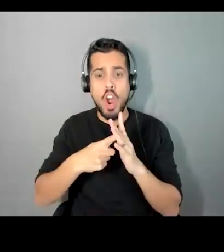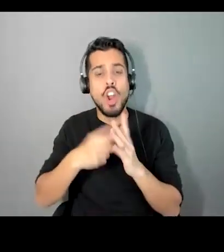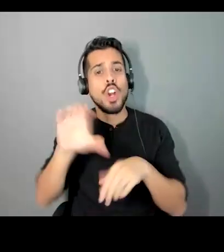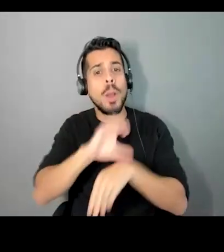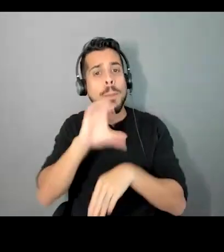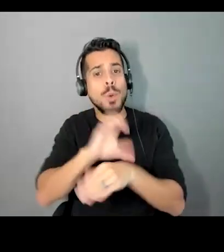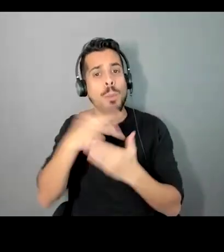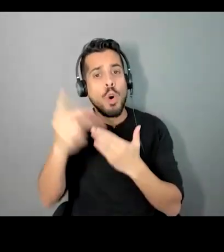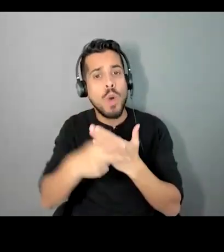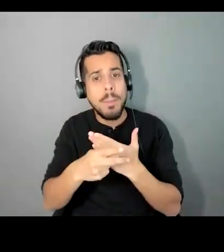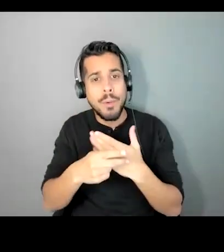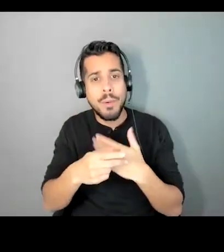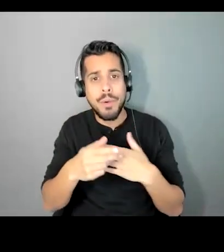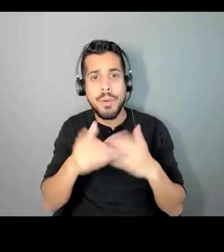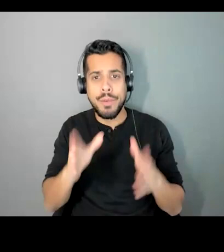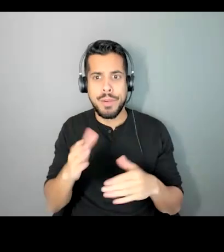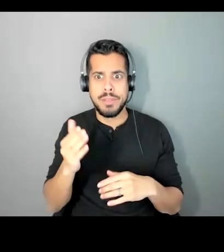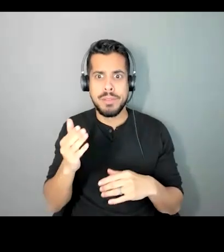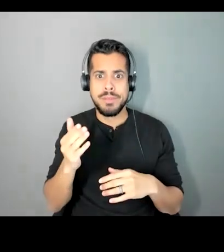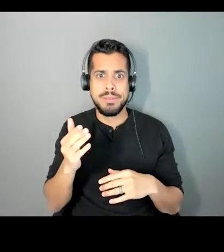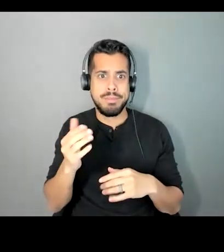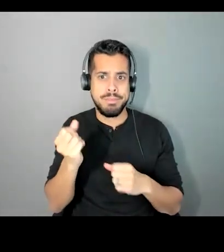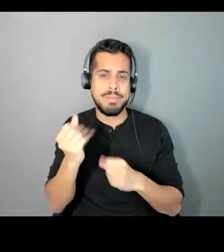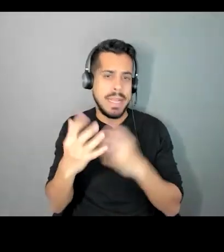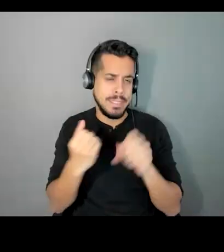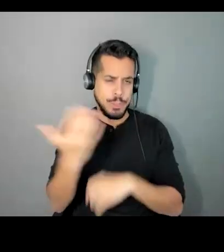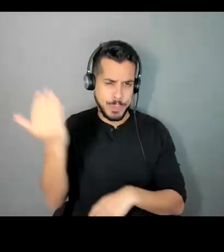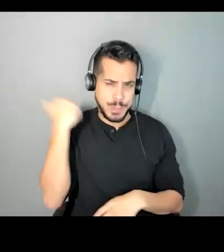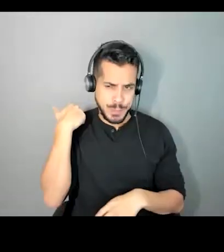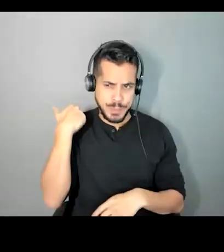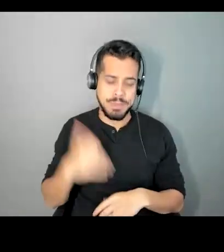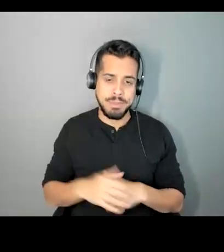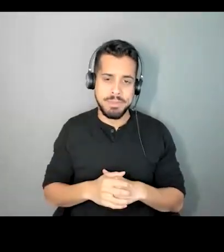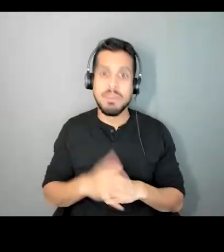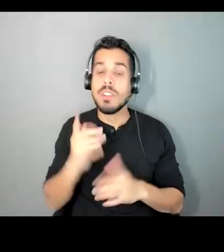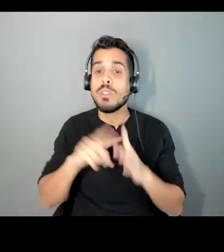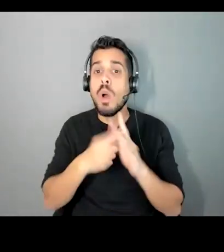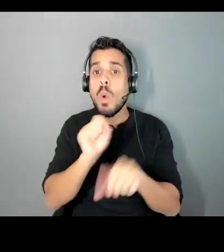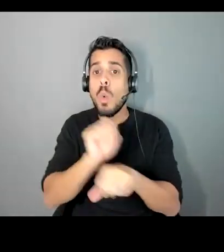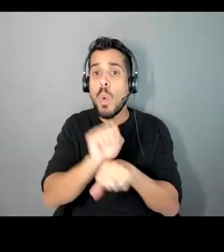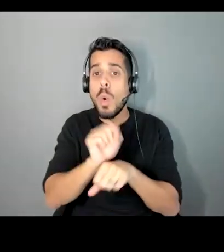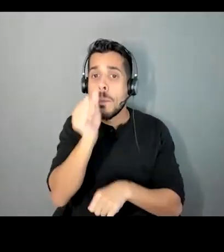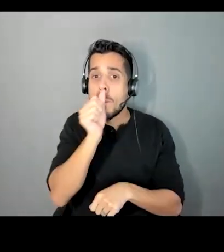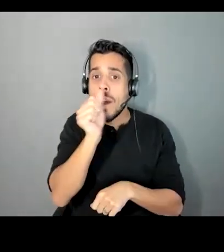uh... decades ago and started working in the private sector, private industry,